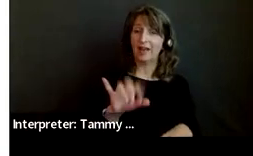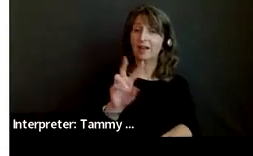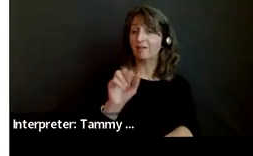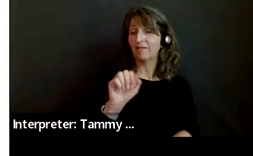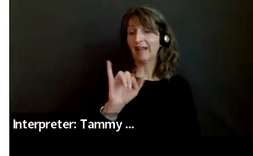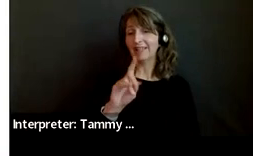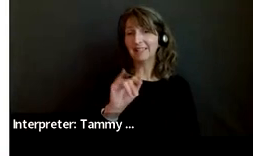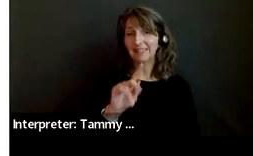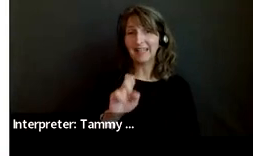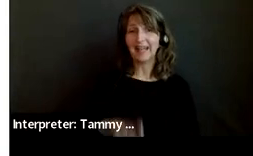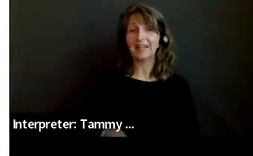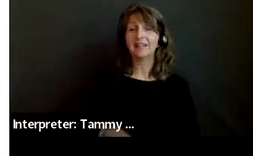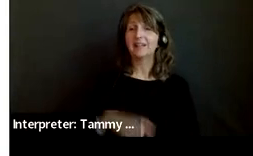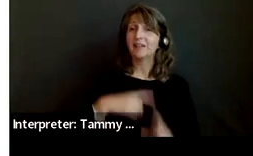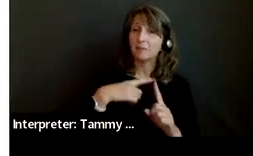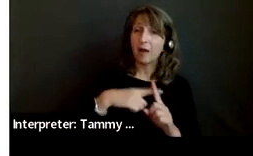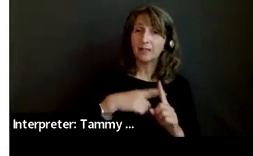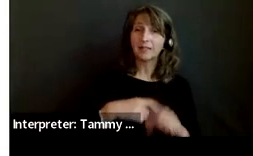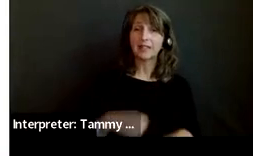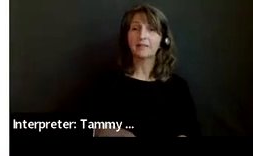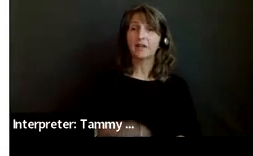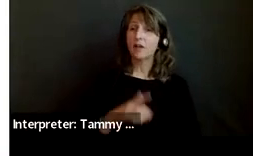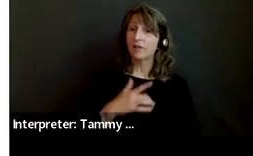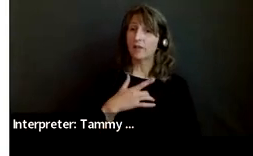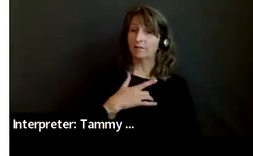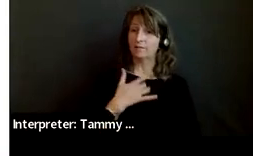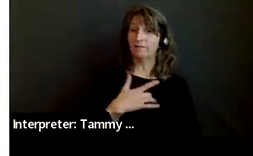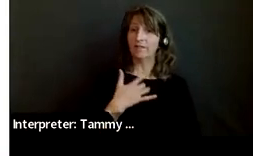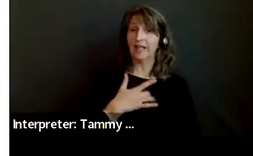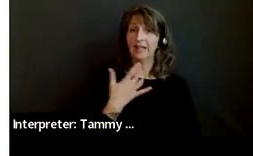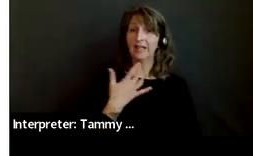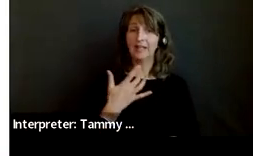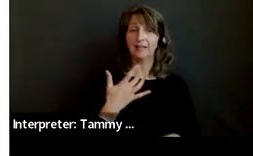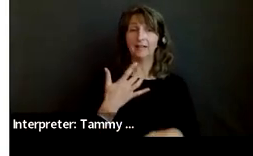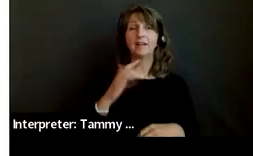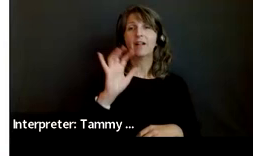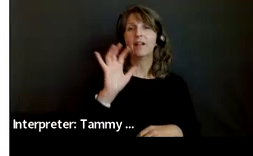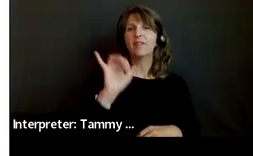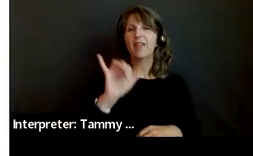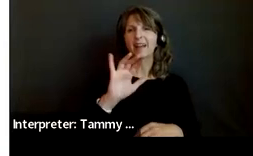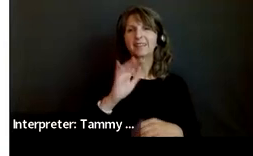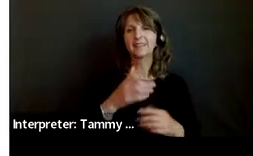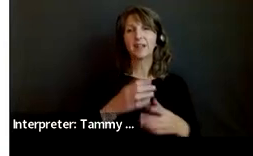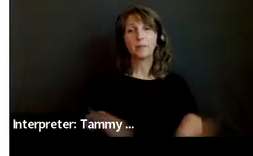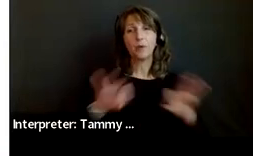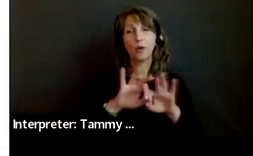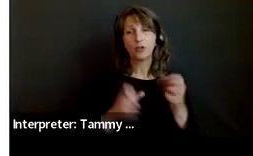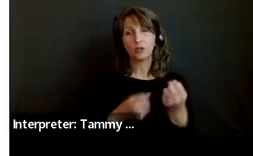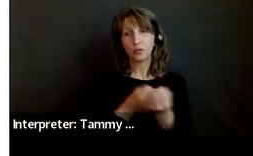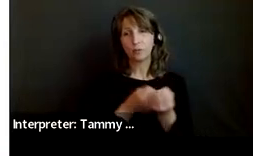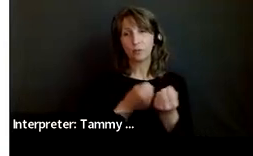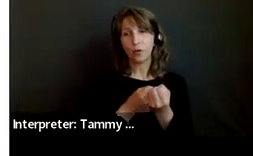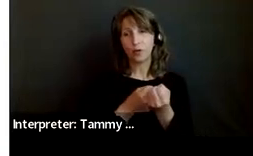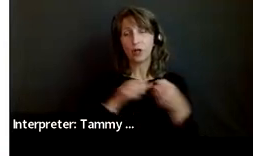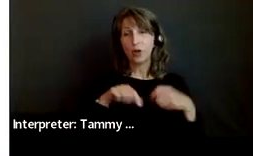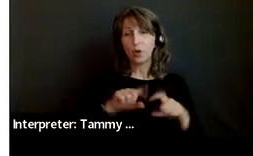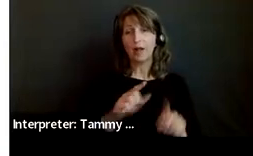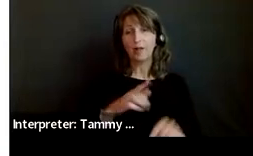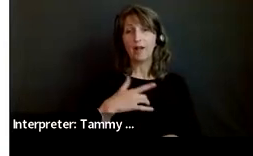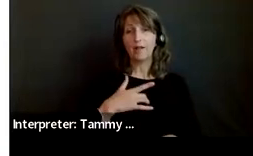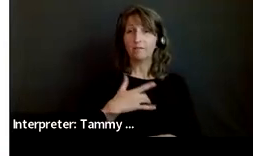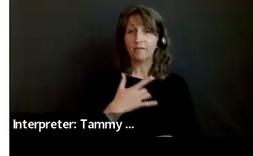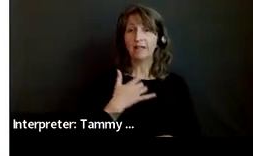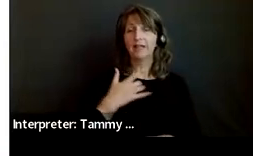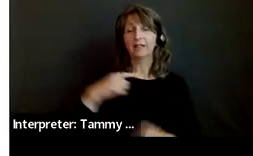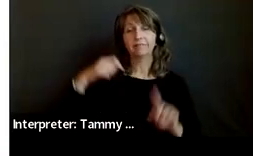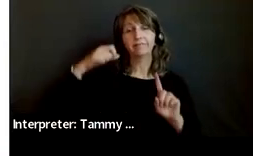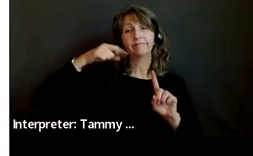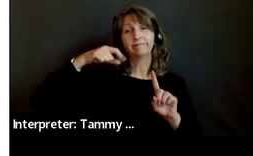These active listening, these feeling reflection statements are checking all the boxes we're looking for in supporting someone when they are feeling activeated by their trauma.